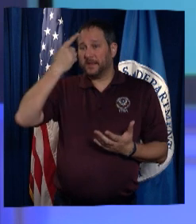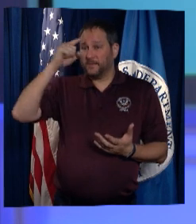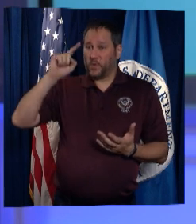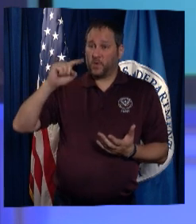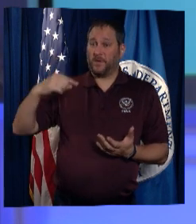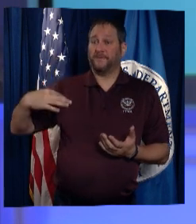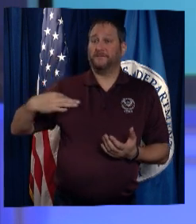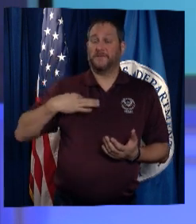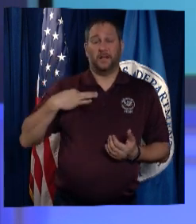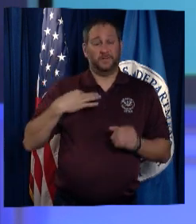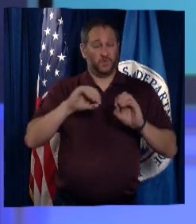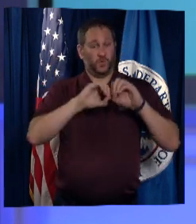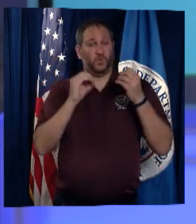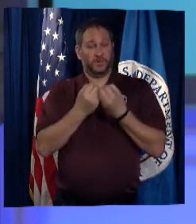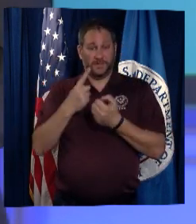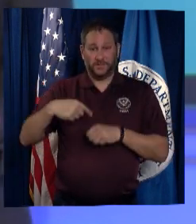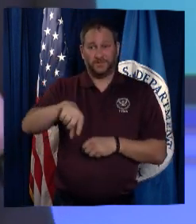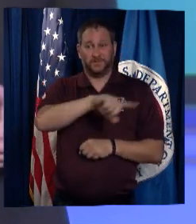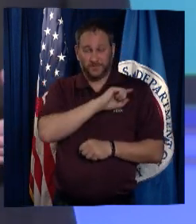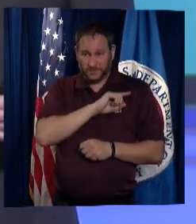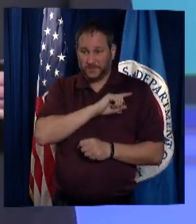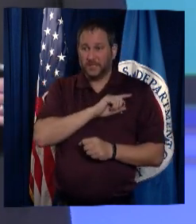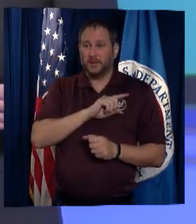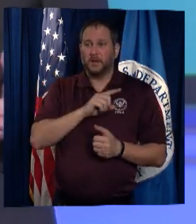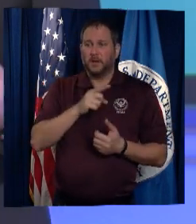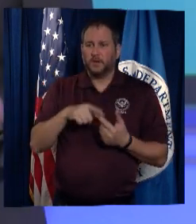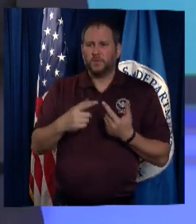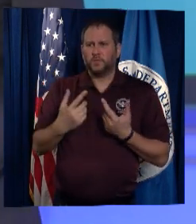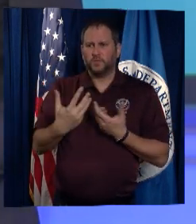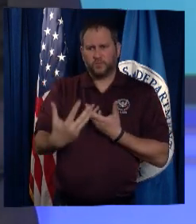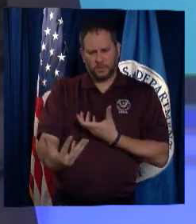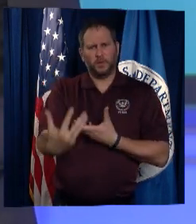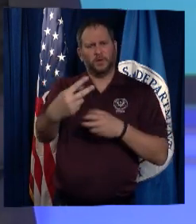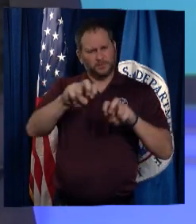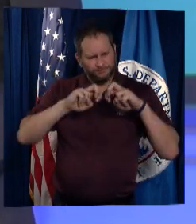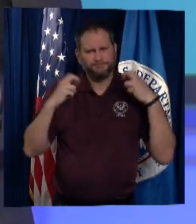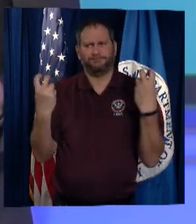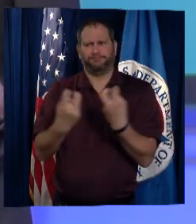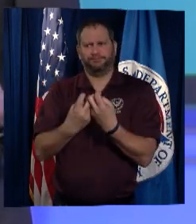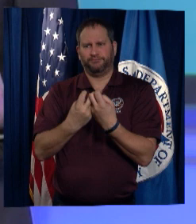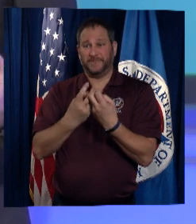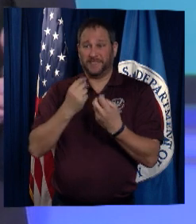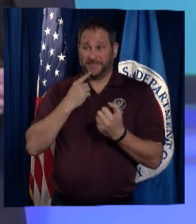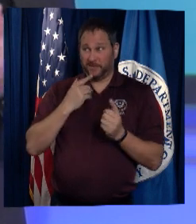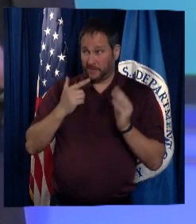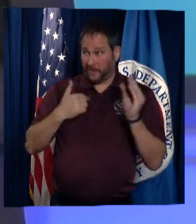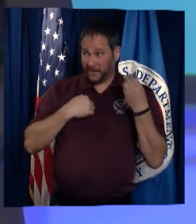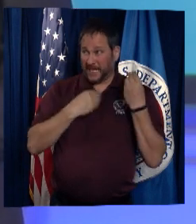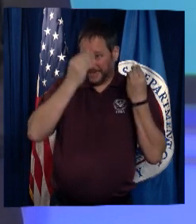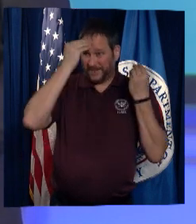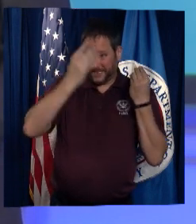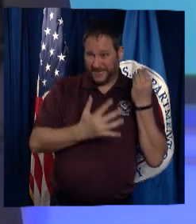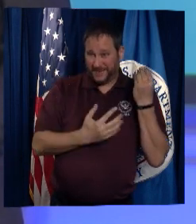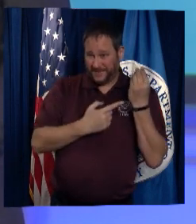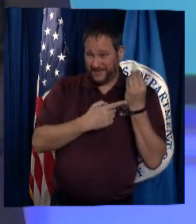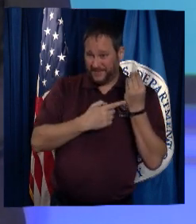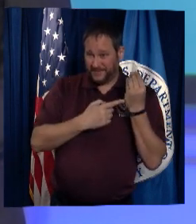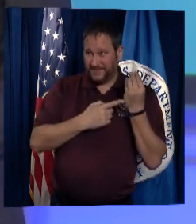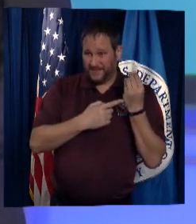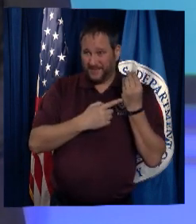may have it under our conditions, and we're going to renegotiate the response culture in this country. It's a lot of what I do with my